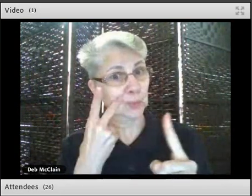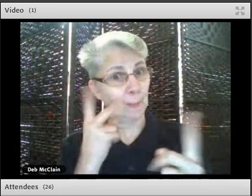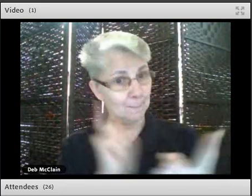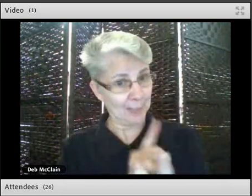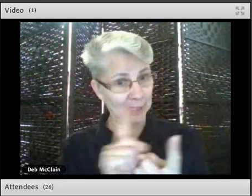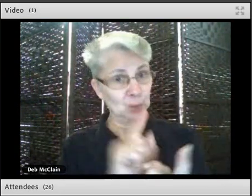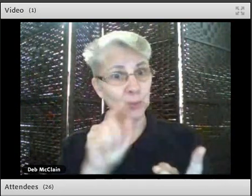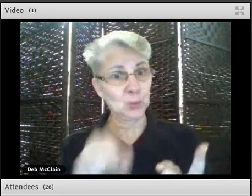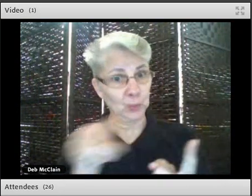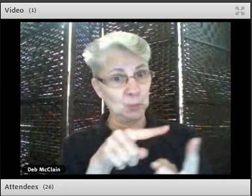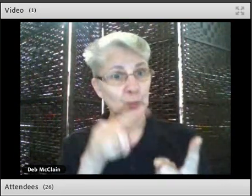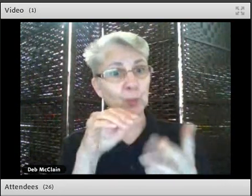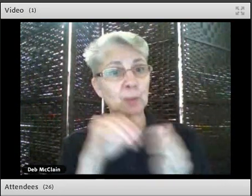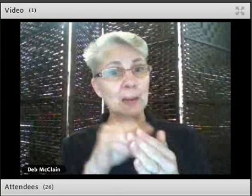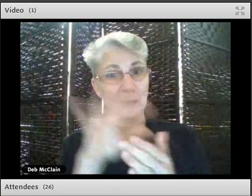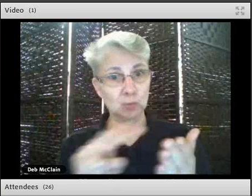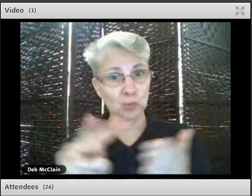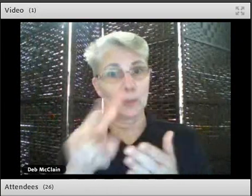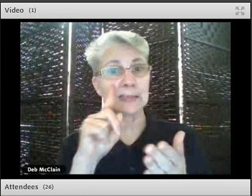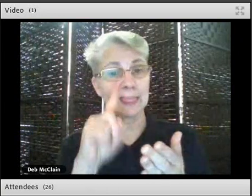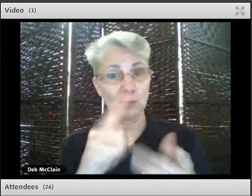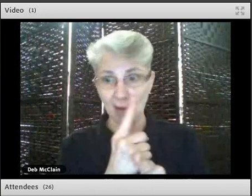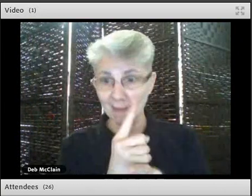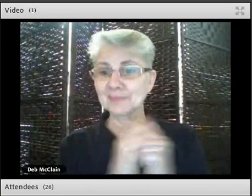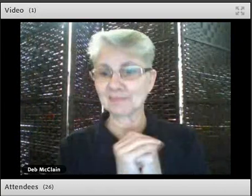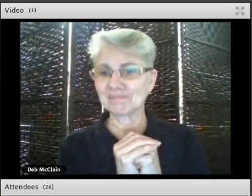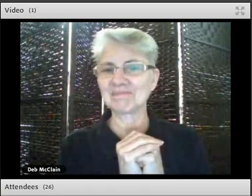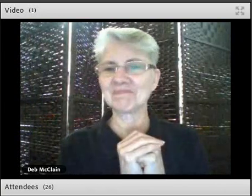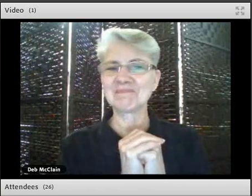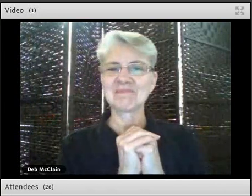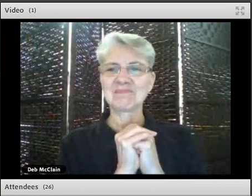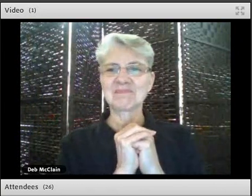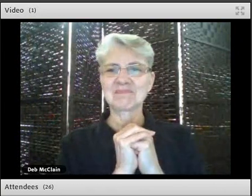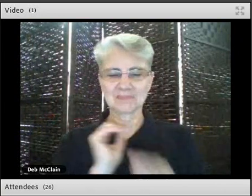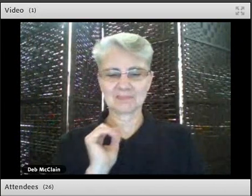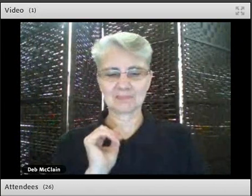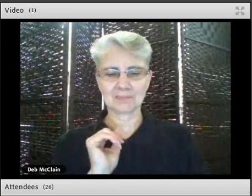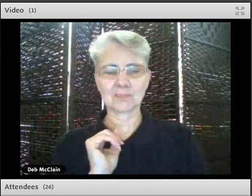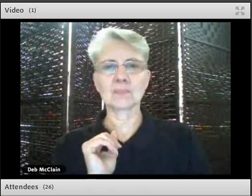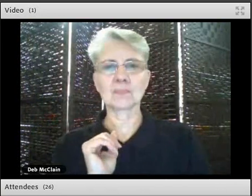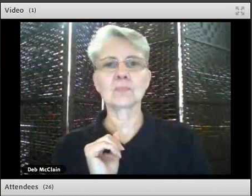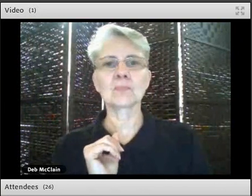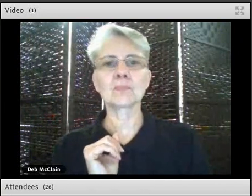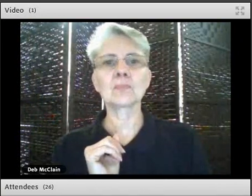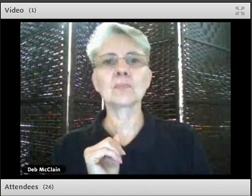Bothmann: And thank you to Deb, who has followed along so, so great with me.